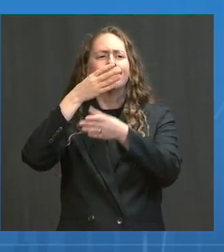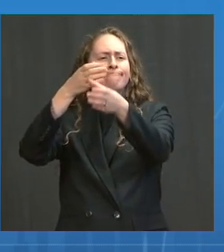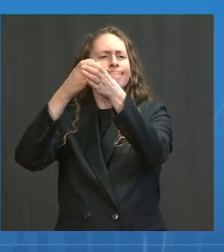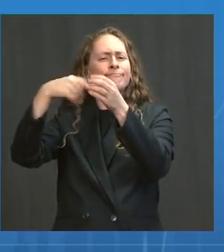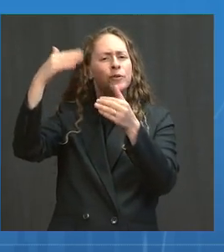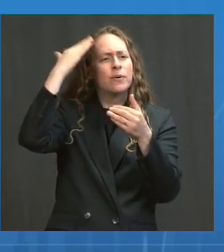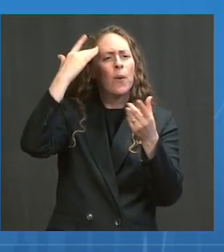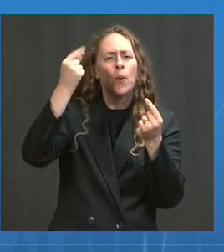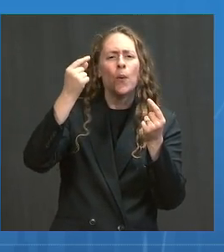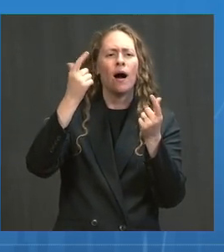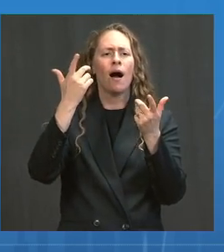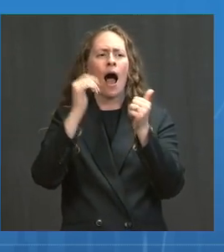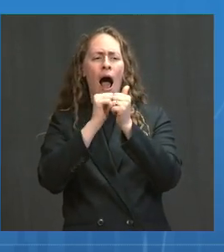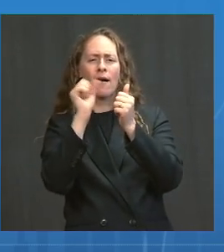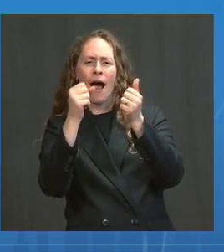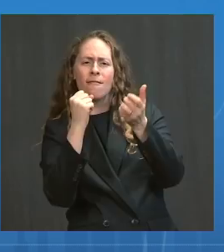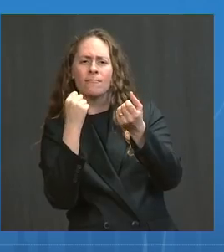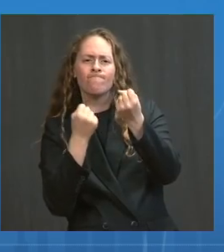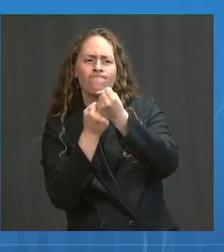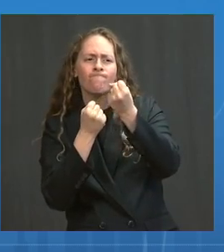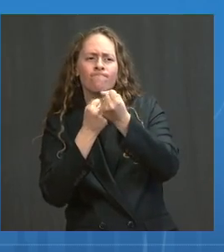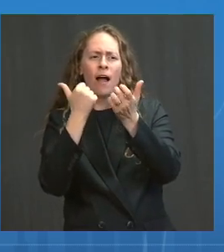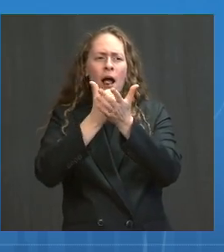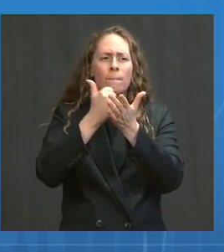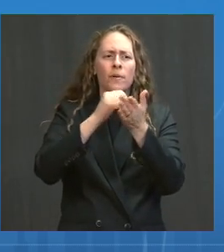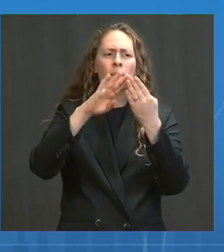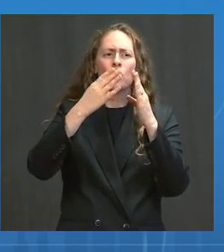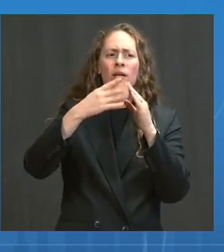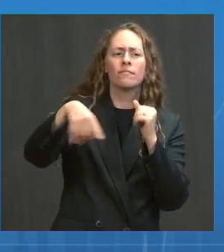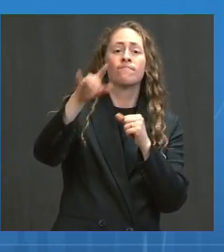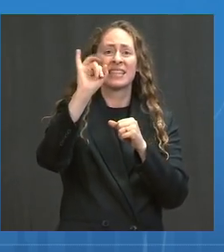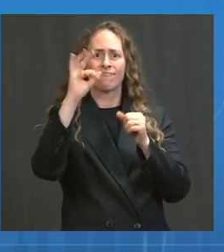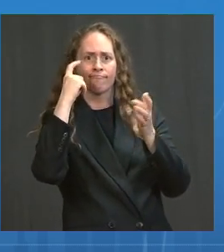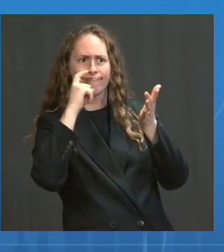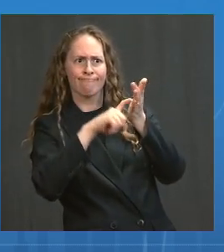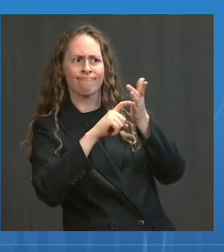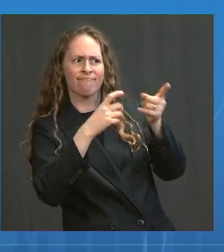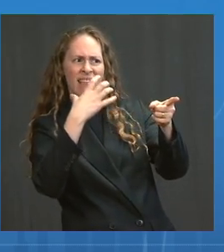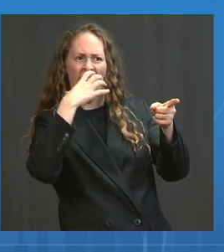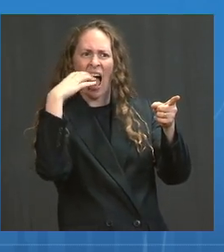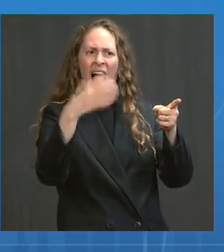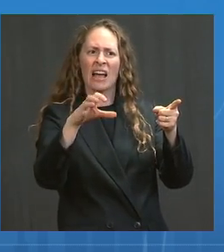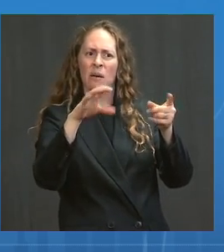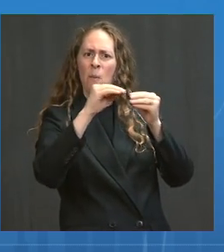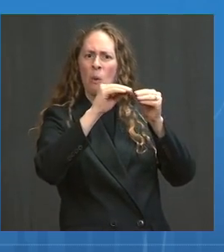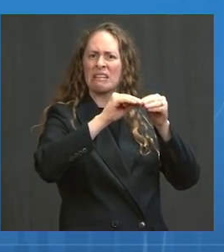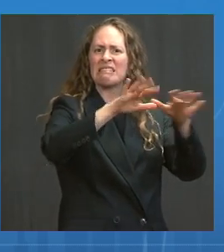or at risk for becoming hotspots with containment, including assisting with epidemiology,